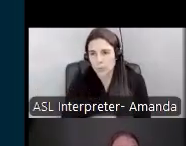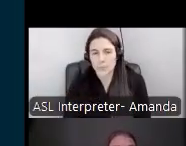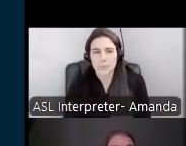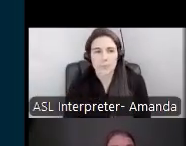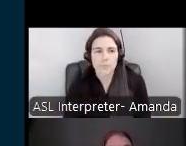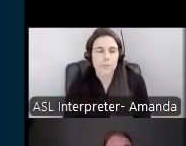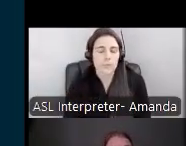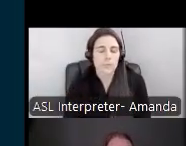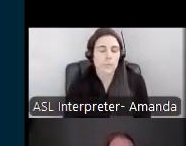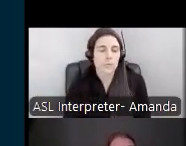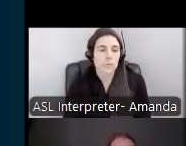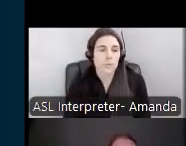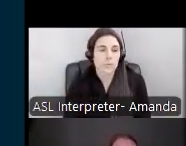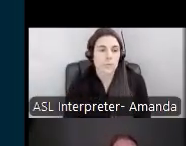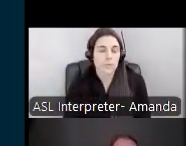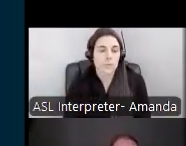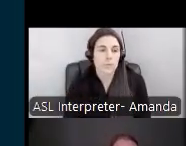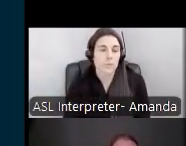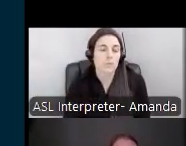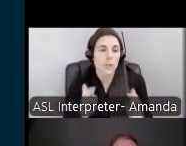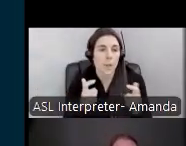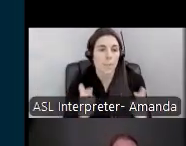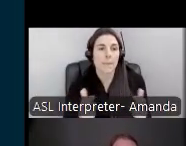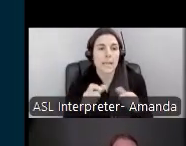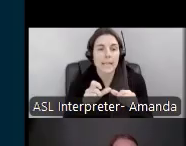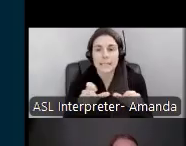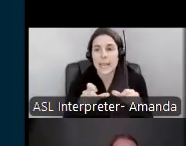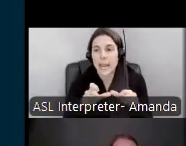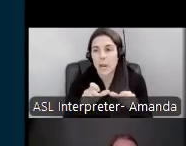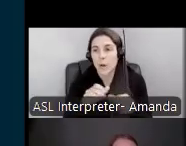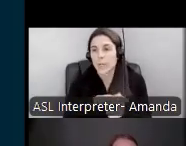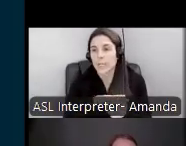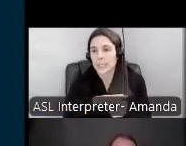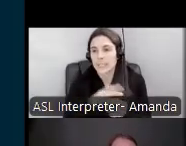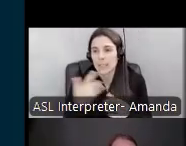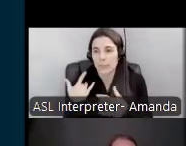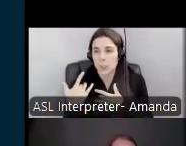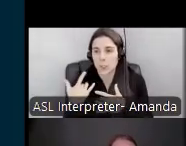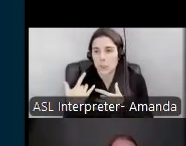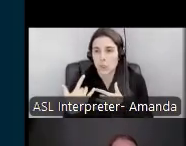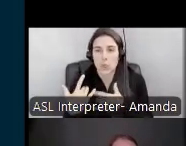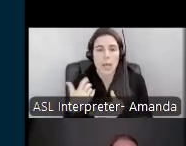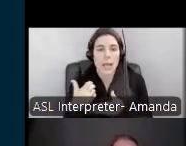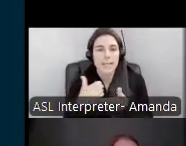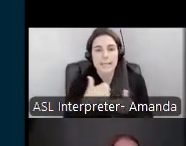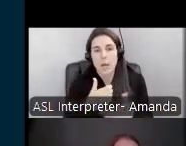So the biggest areas of concern is helping mom with some co